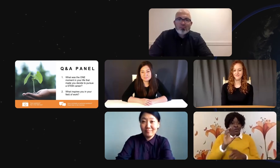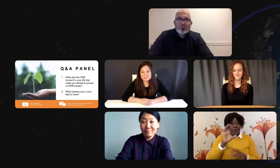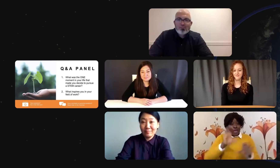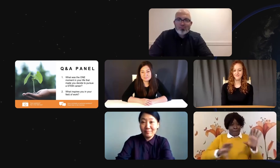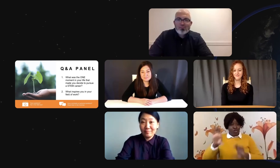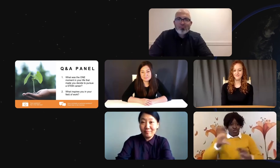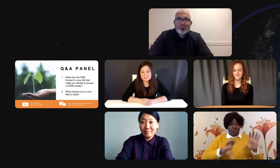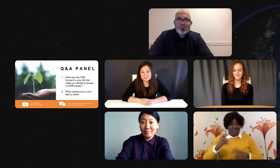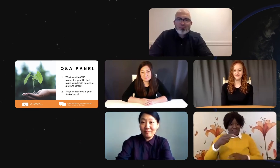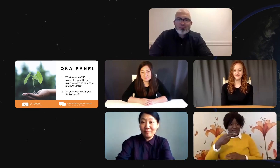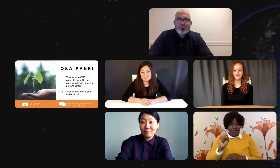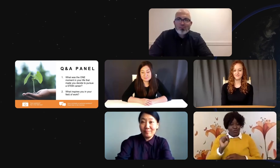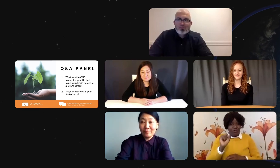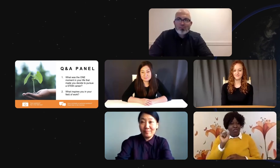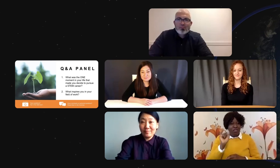Then, I was exposed to chemistry.